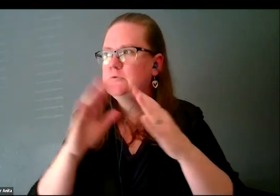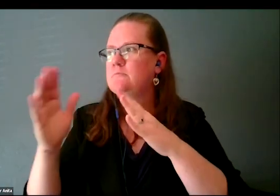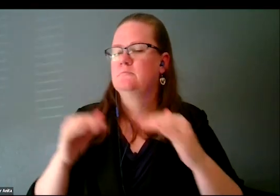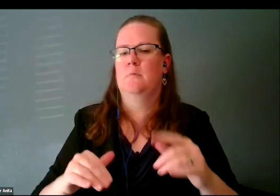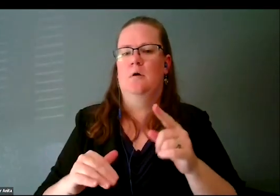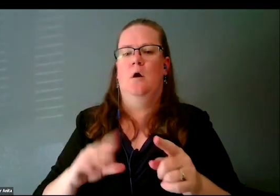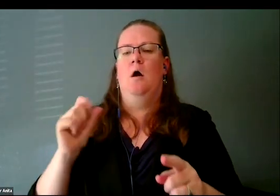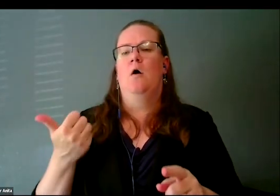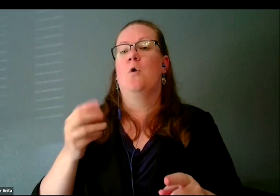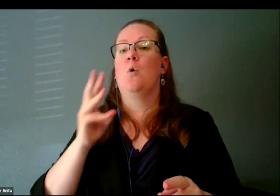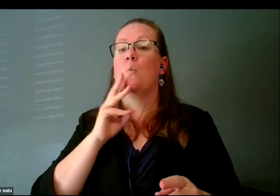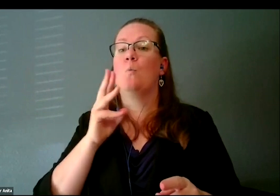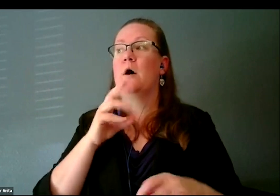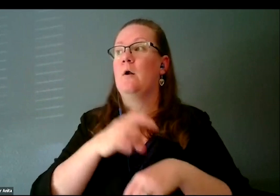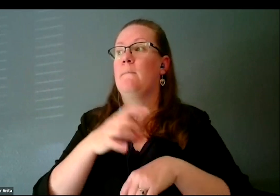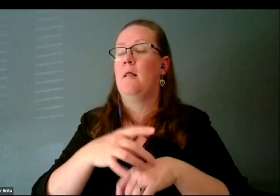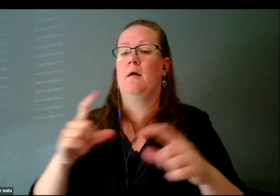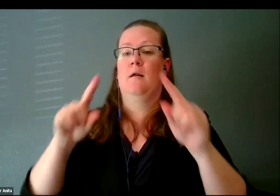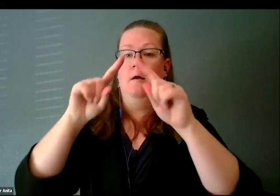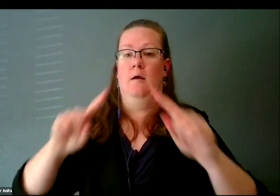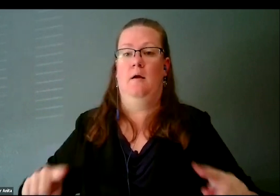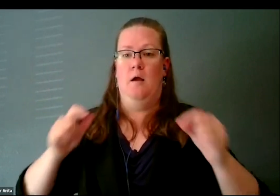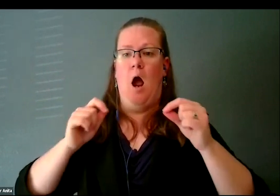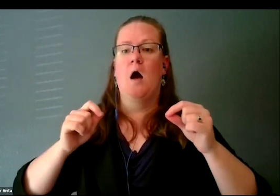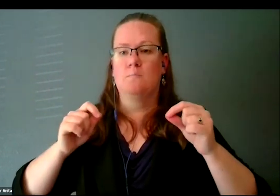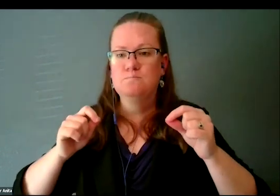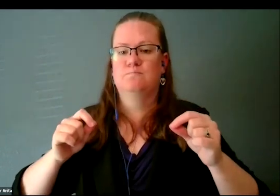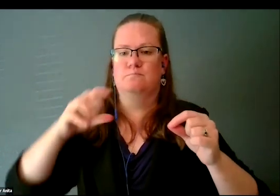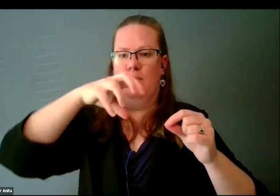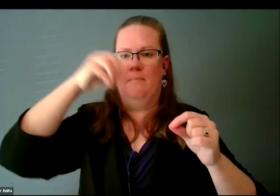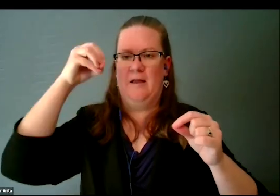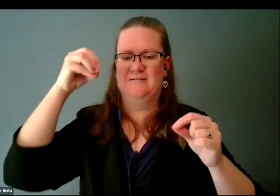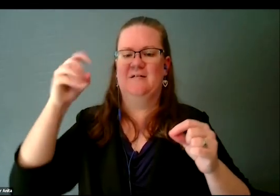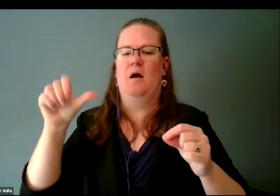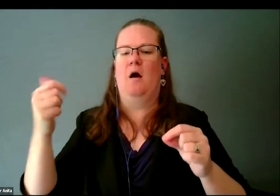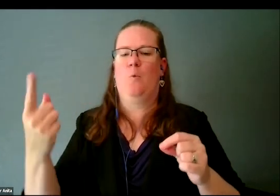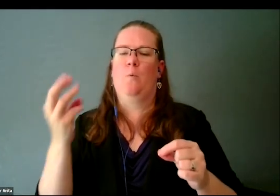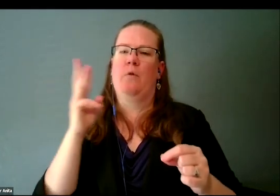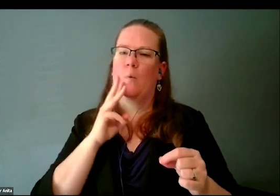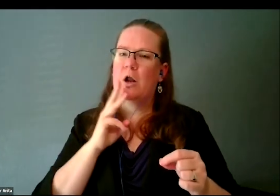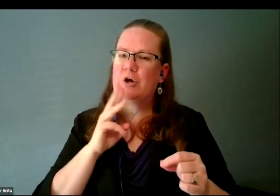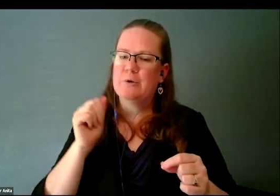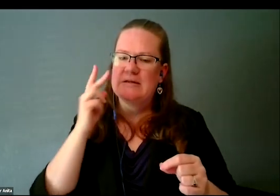with a bite taken out of the top, and there's a closeup of a water scene with a plant in focus.